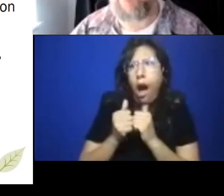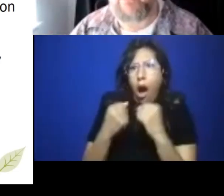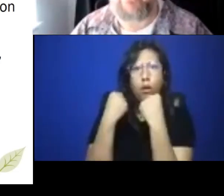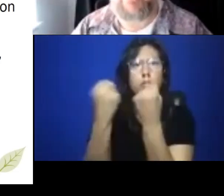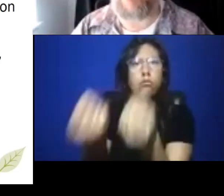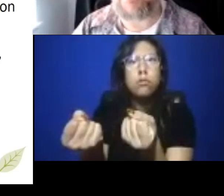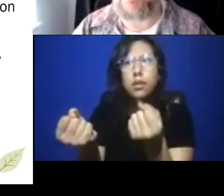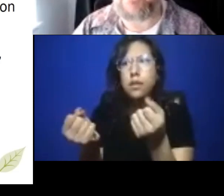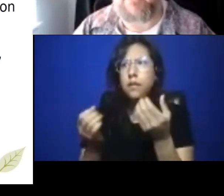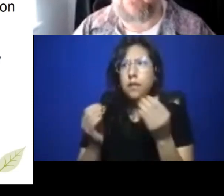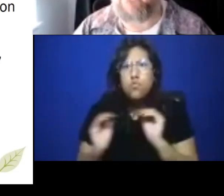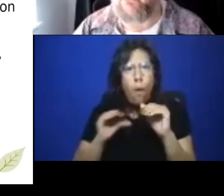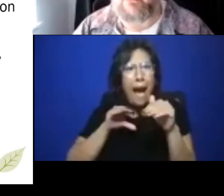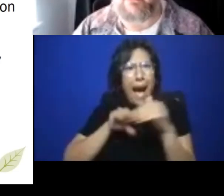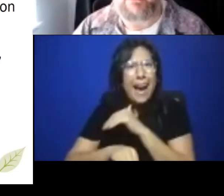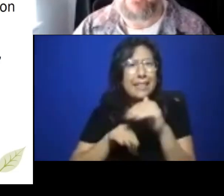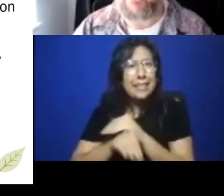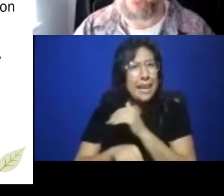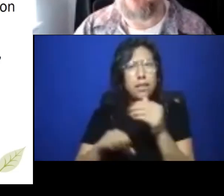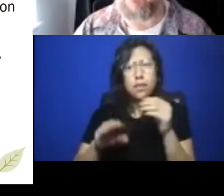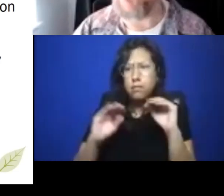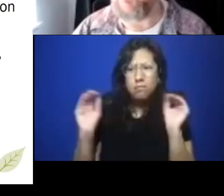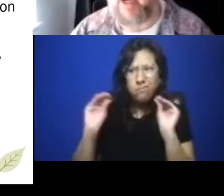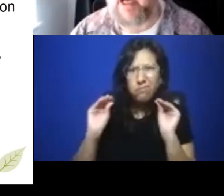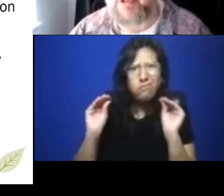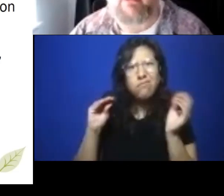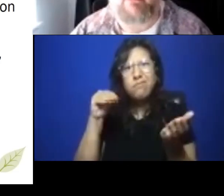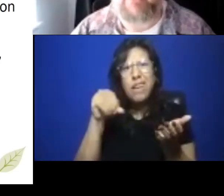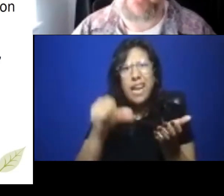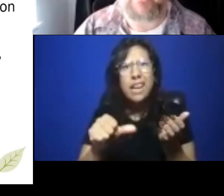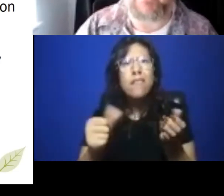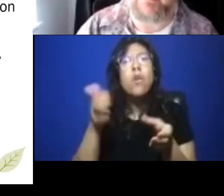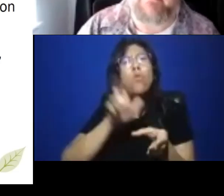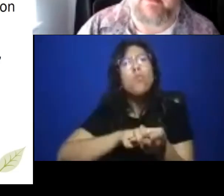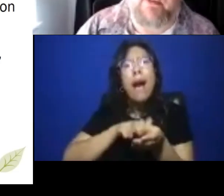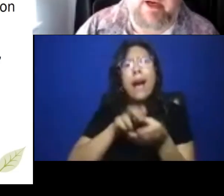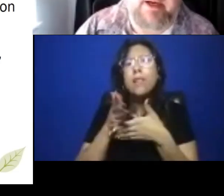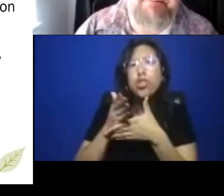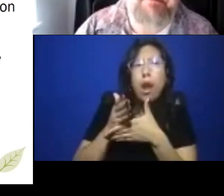if they don't have access to pay for a ride share or have somebody to give them a ride.